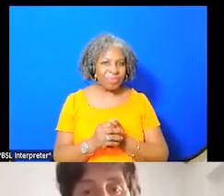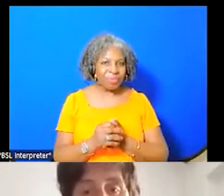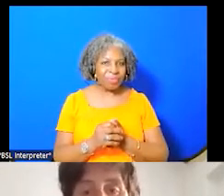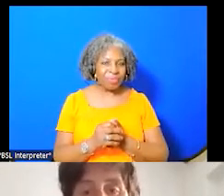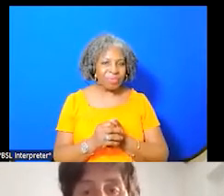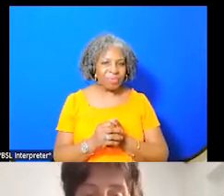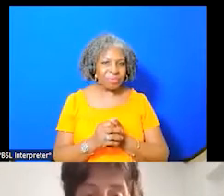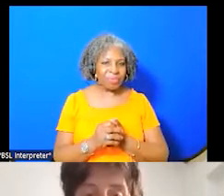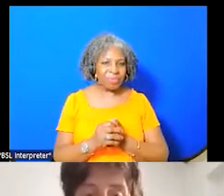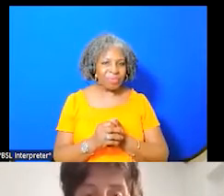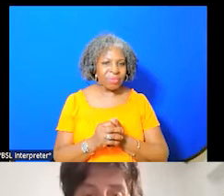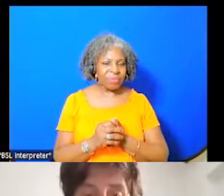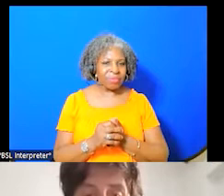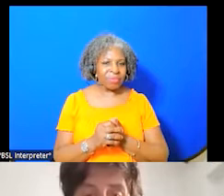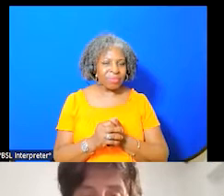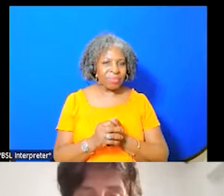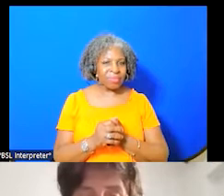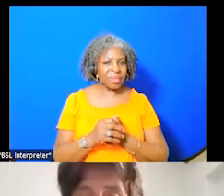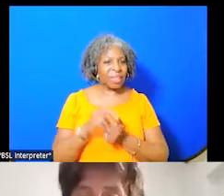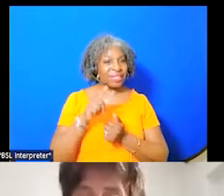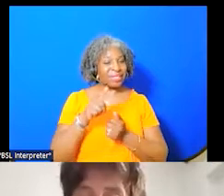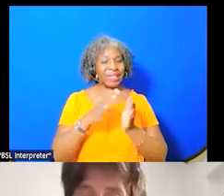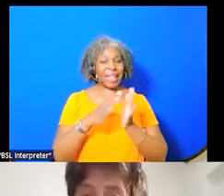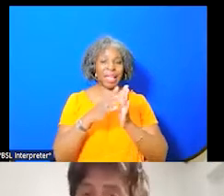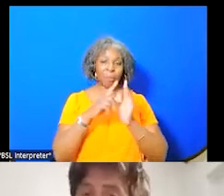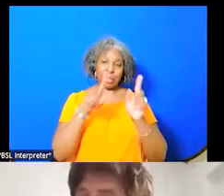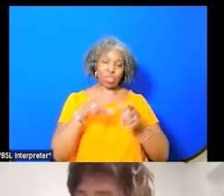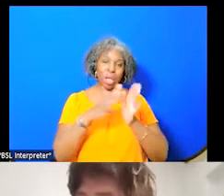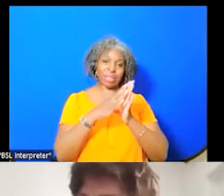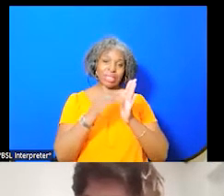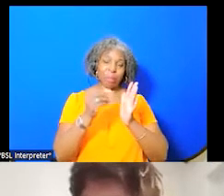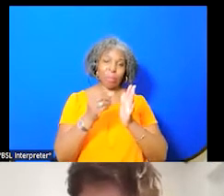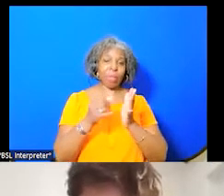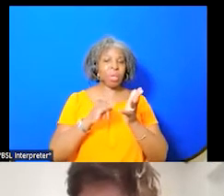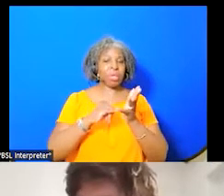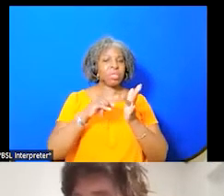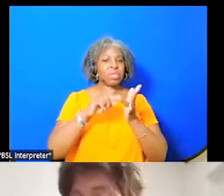And then this is another example at Somerset House called Makerversity,